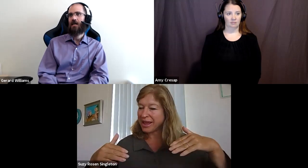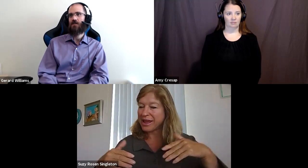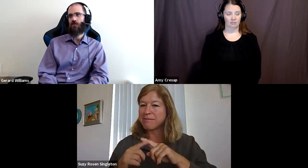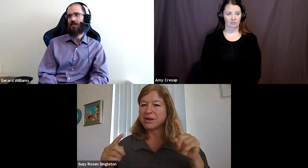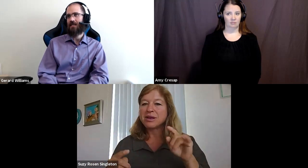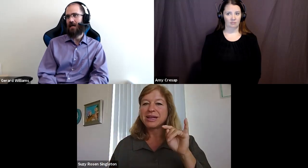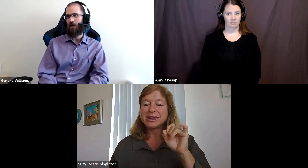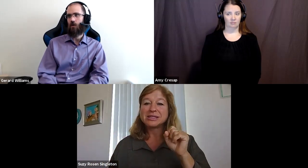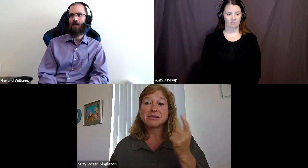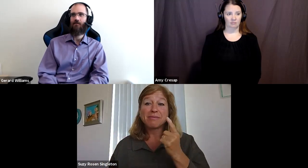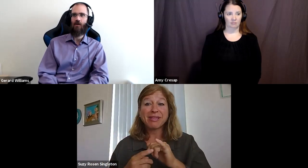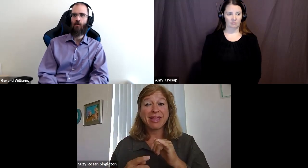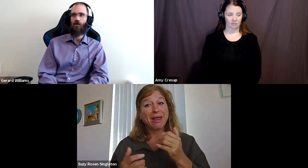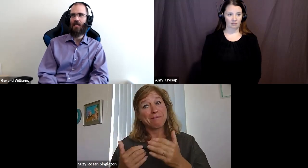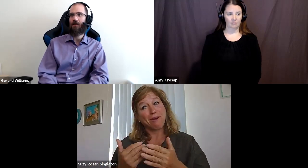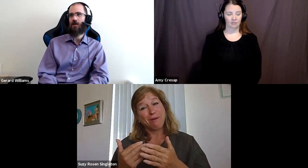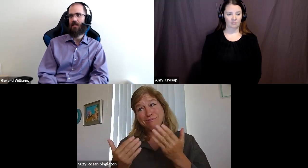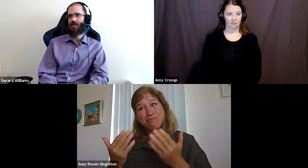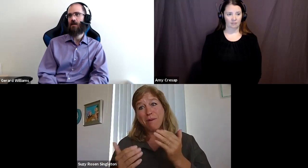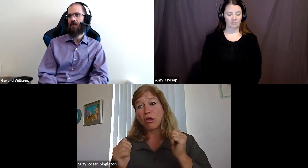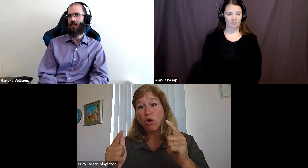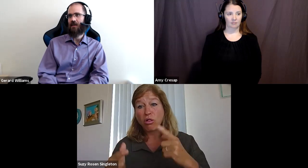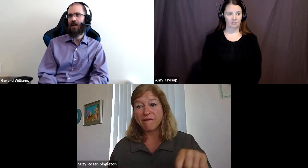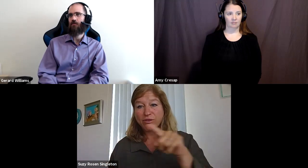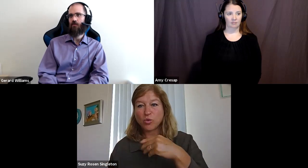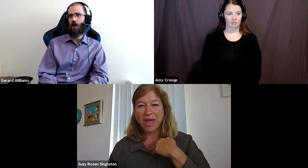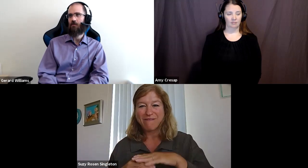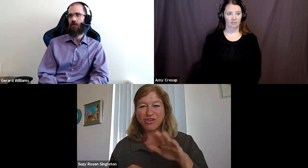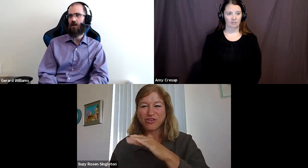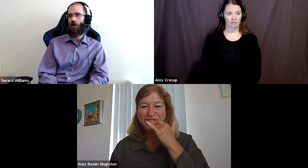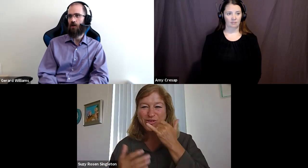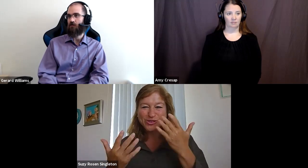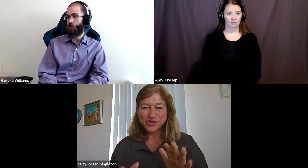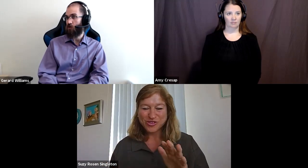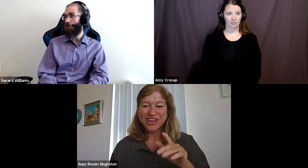that's really not quite available yet but it is something that probably all of you do